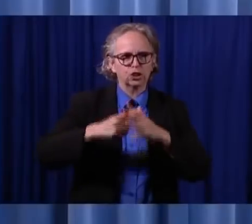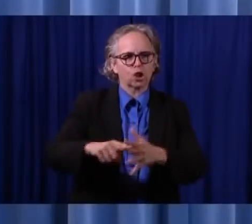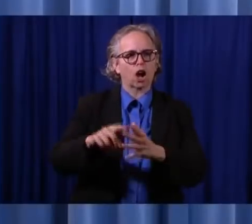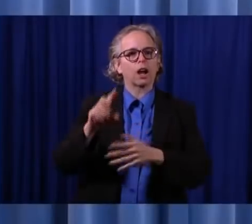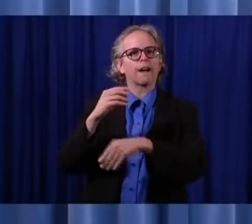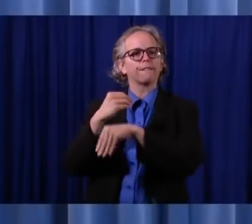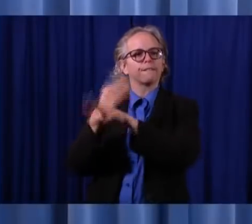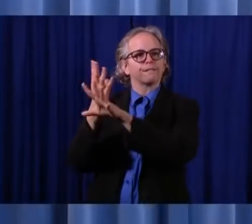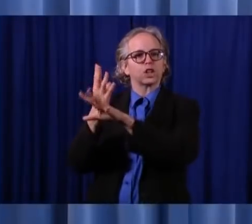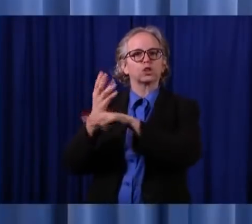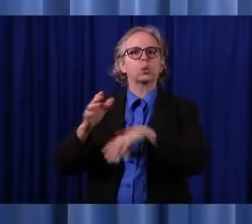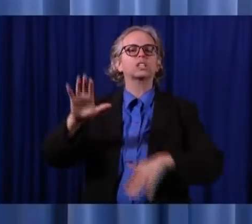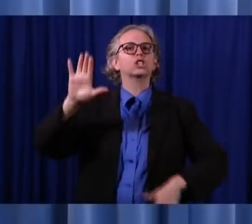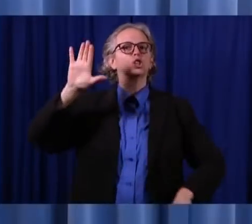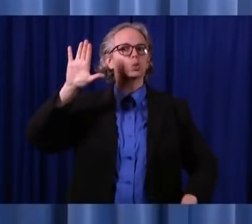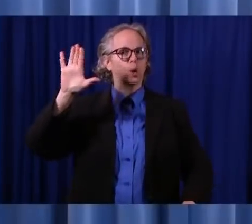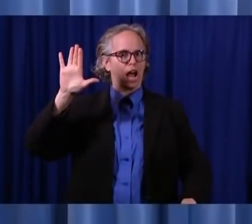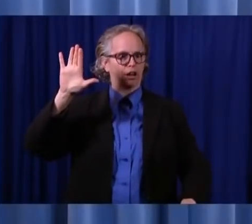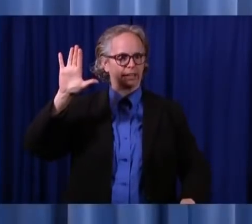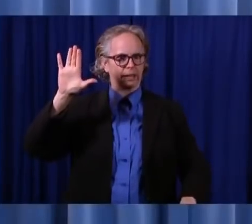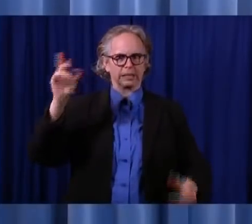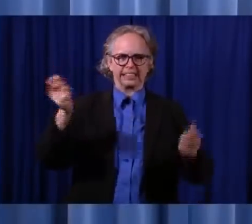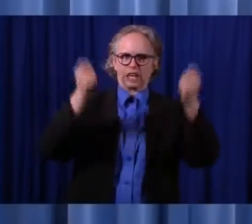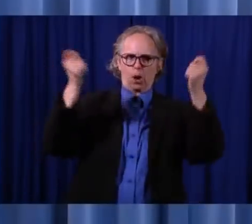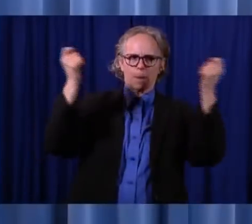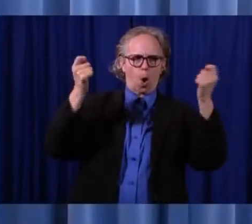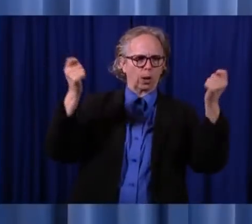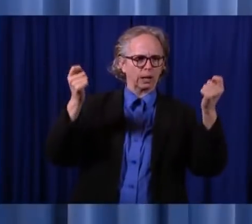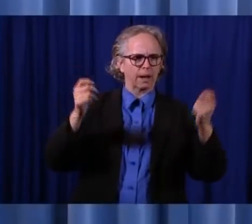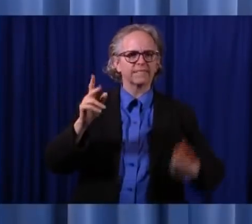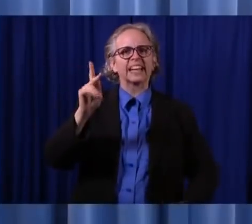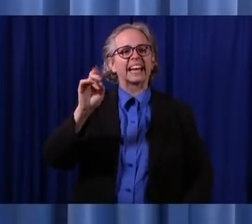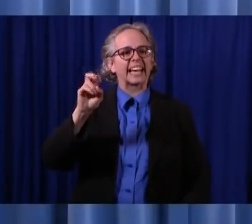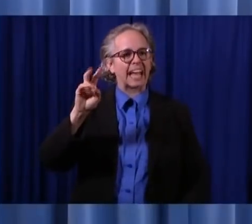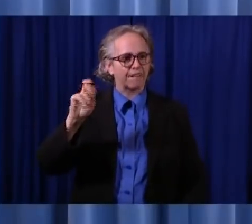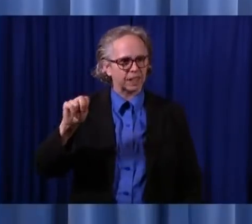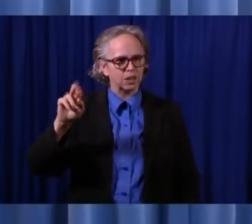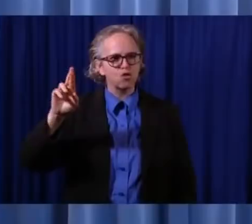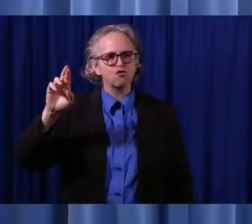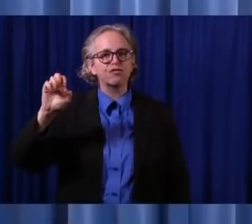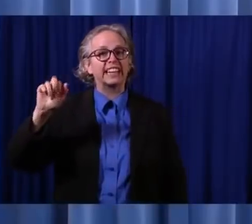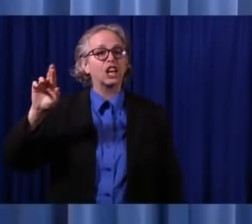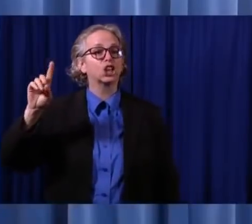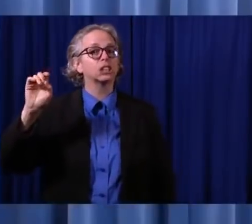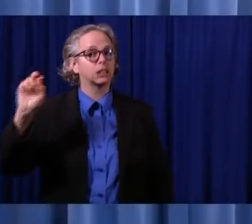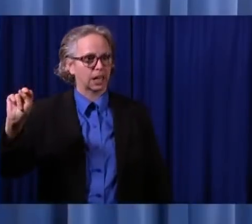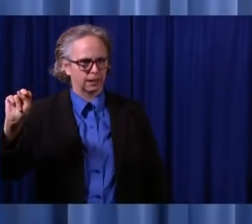CHANGES THAT ARE NOW COMING UP. THE LEGISLATOR WILL HAVE TO GET INVOLVED. WE ARE TALKING WITH THE GOVERNOR NOW AS HE IS TAKING THE PODIUM.